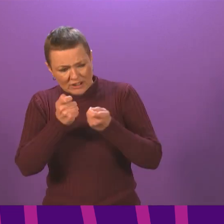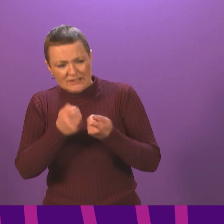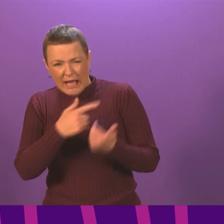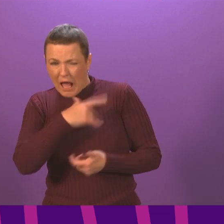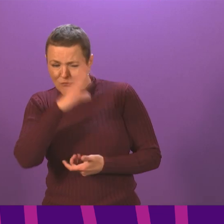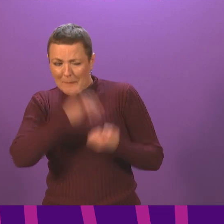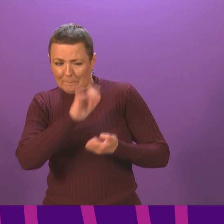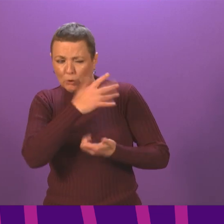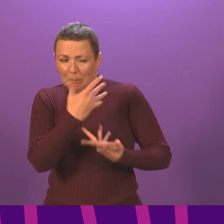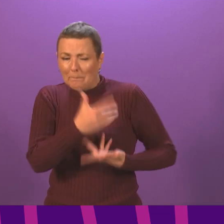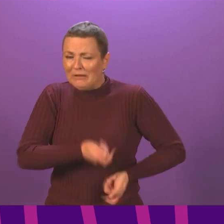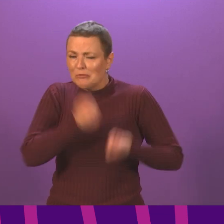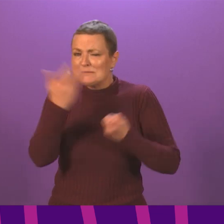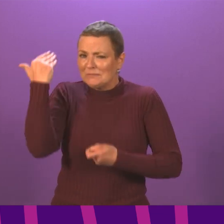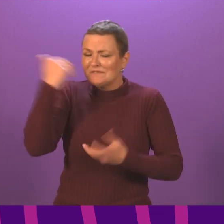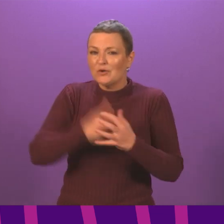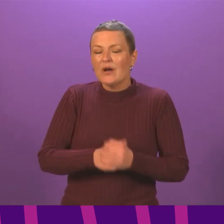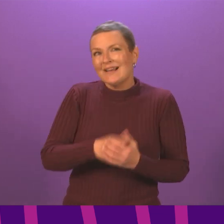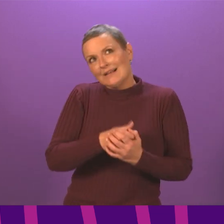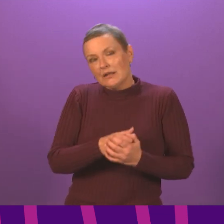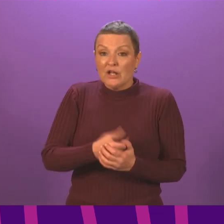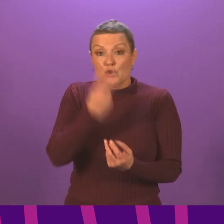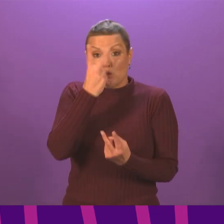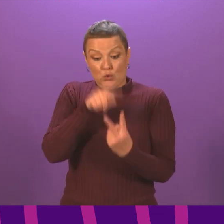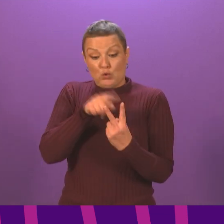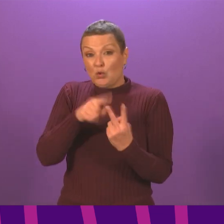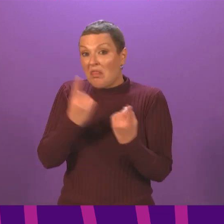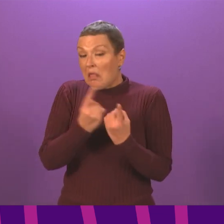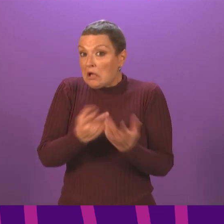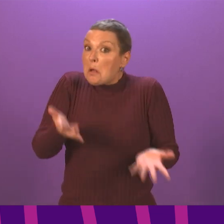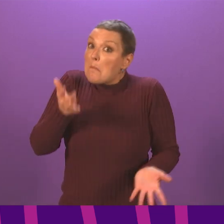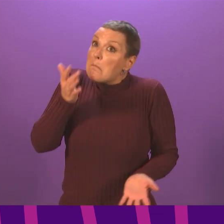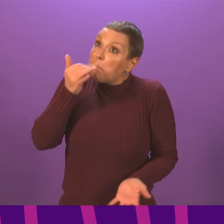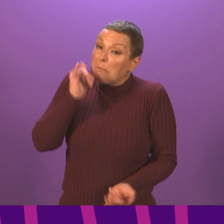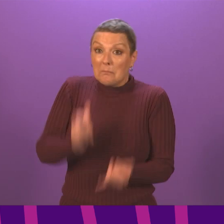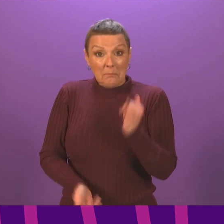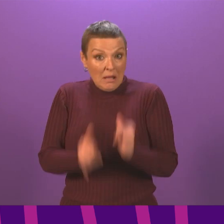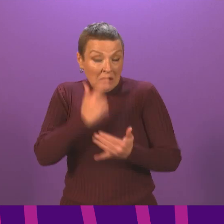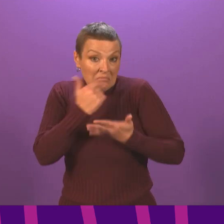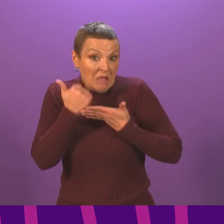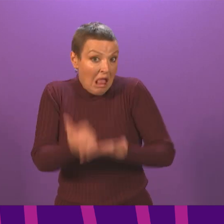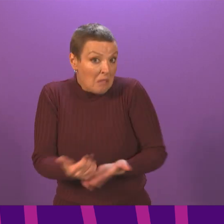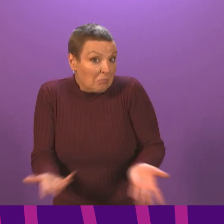he has made them before and I understand them. Two things are under way that might be of